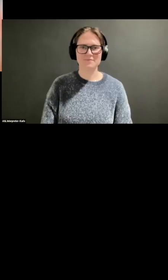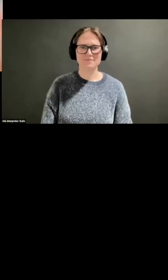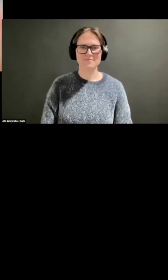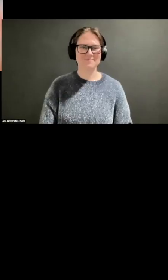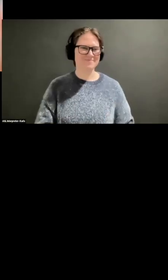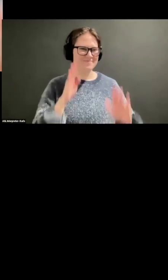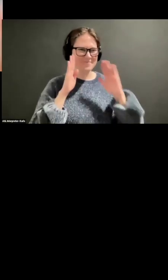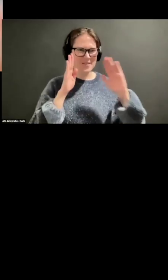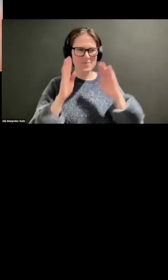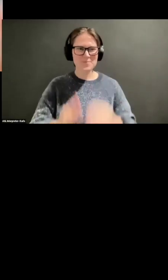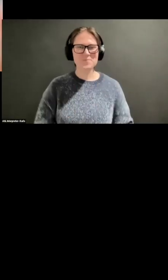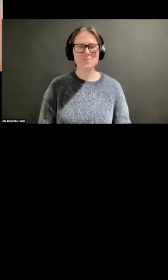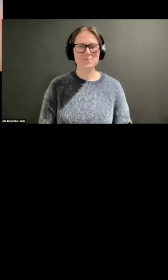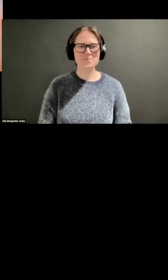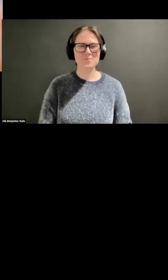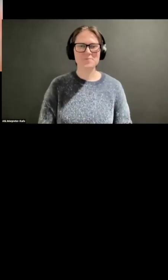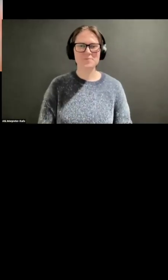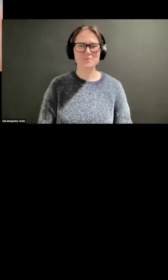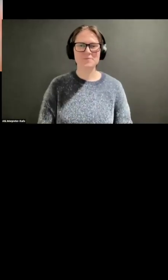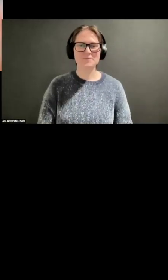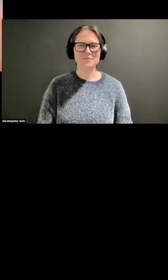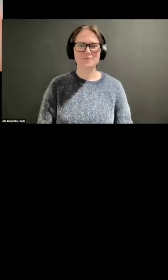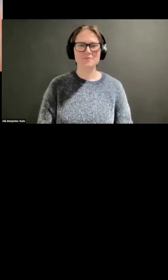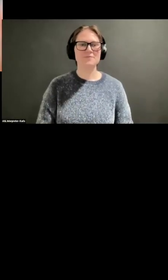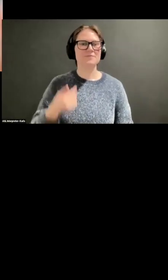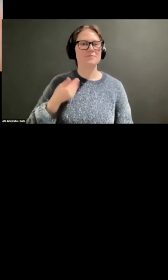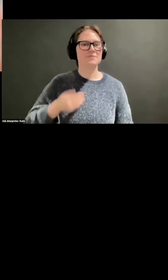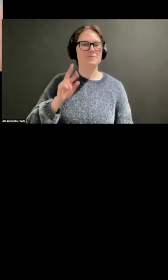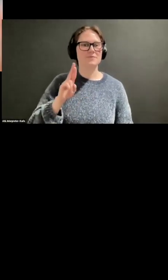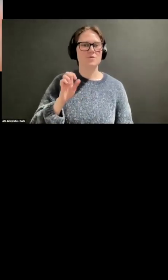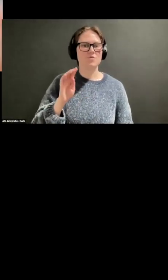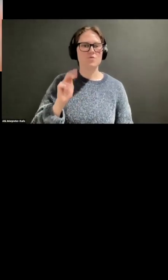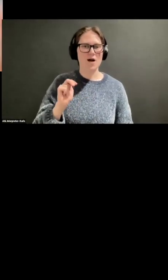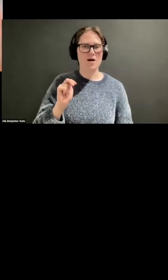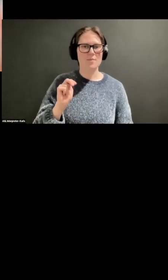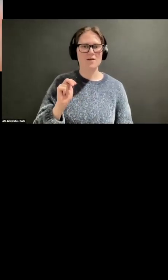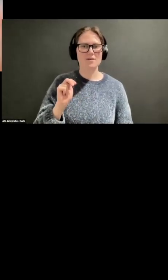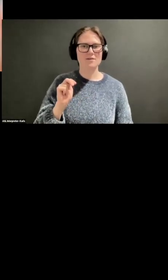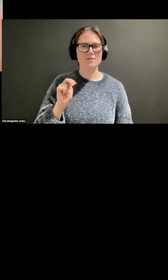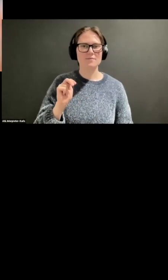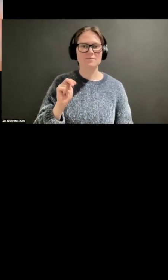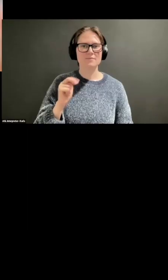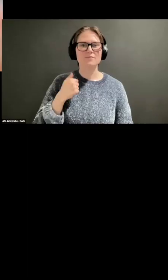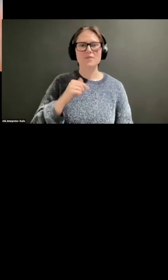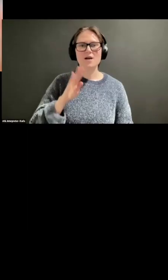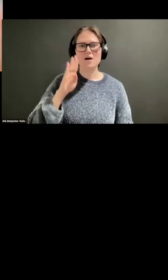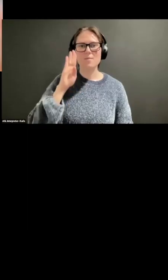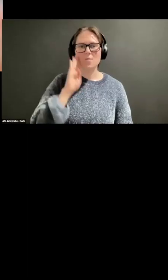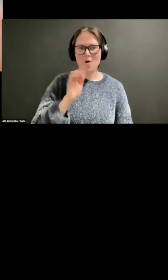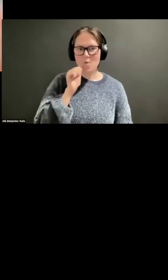Hi, I am Robin, and I am a brown woman, African-American